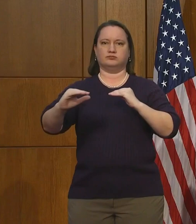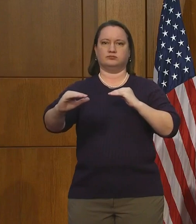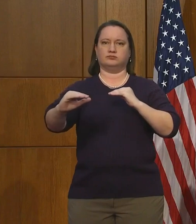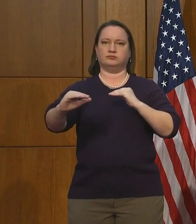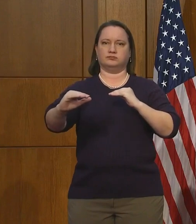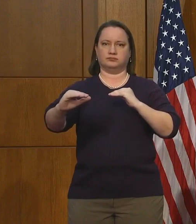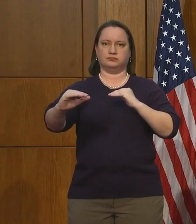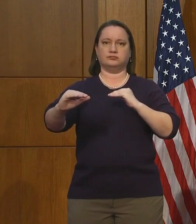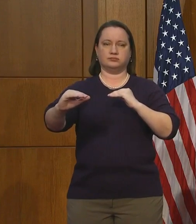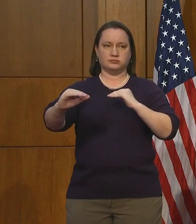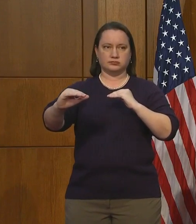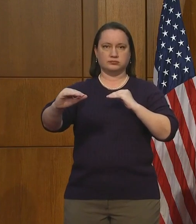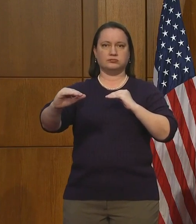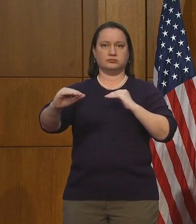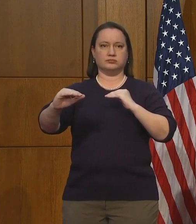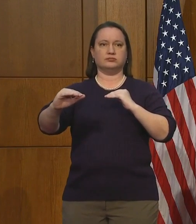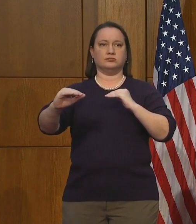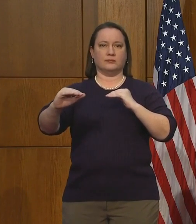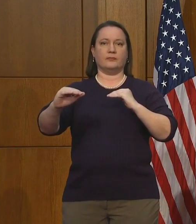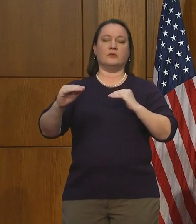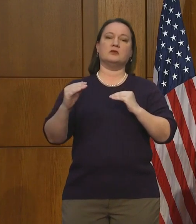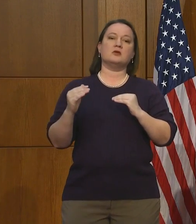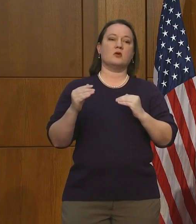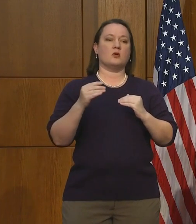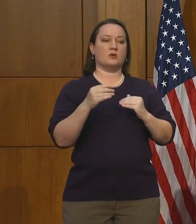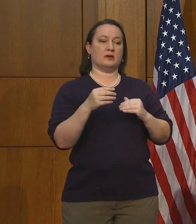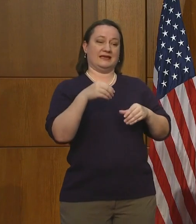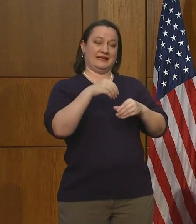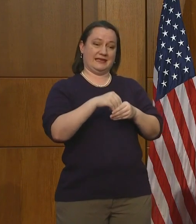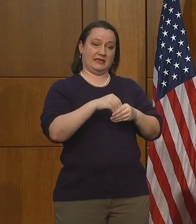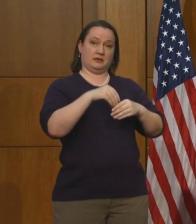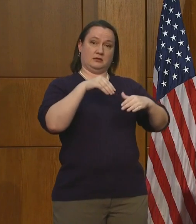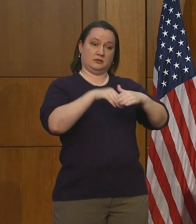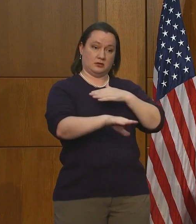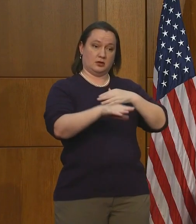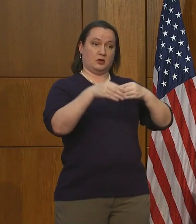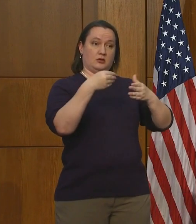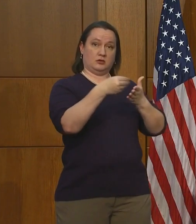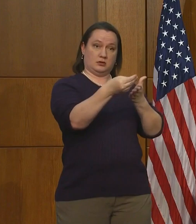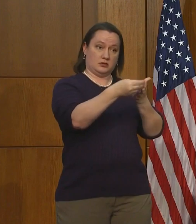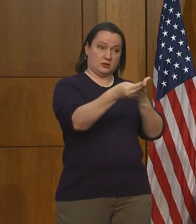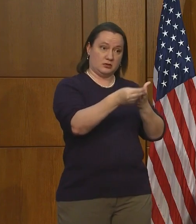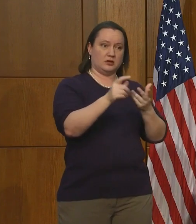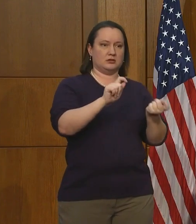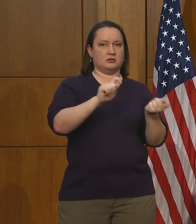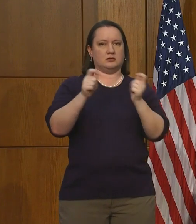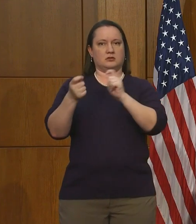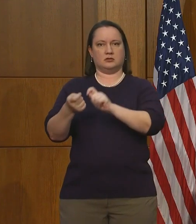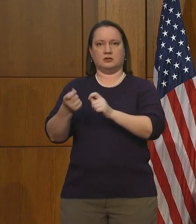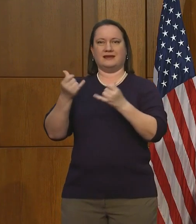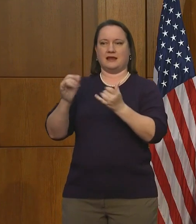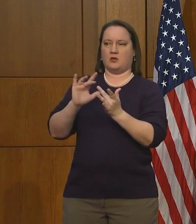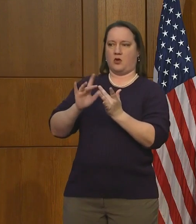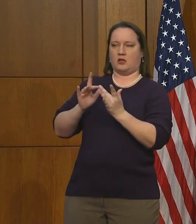AND THEY WERE EVEN FOR THE MONTH. REFLECTING THE MOVE AWAY